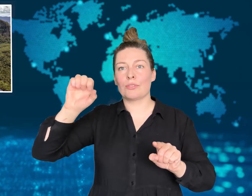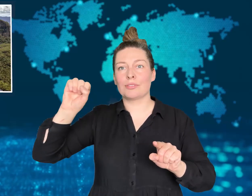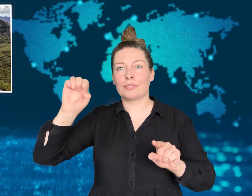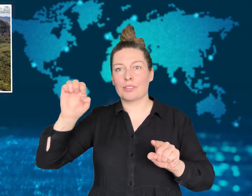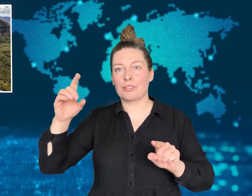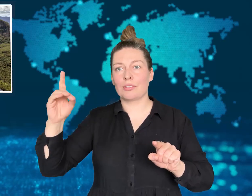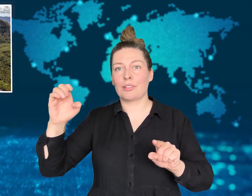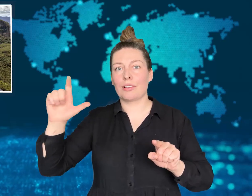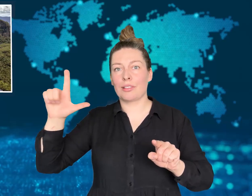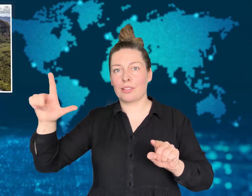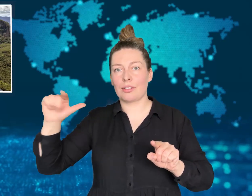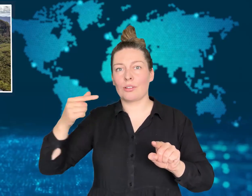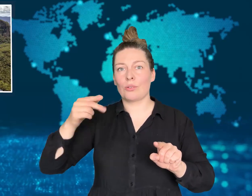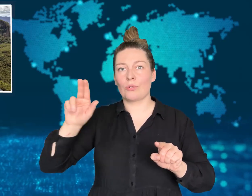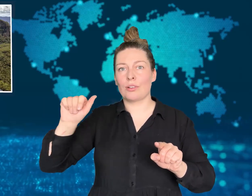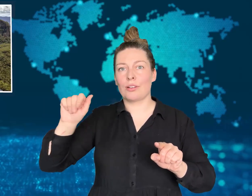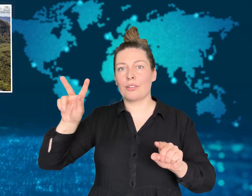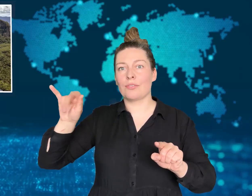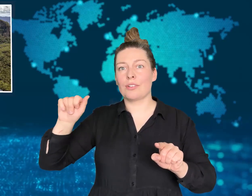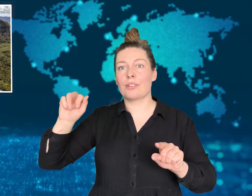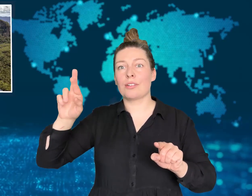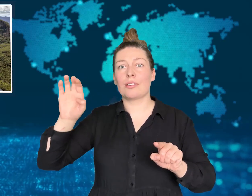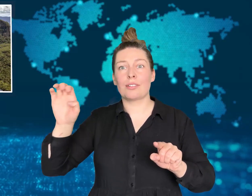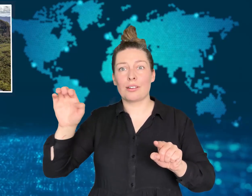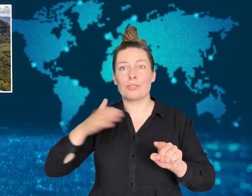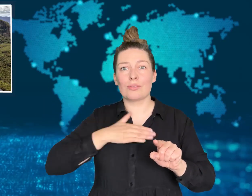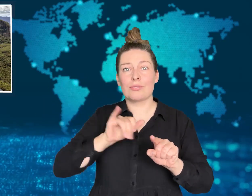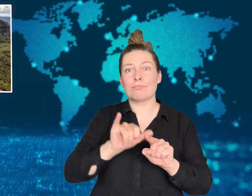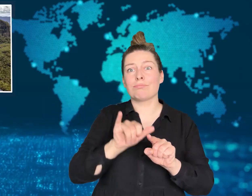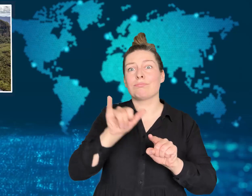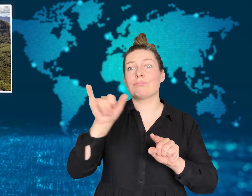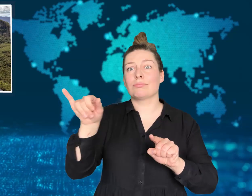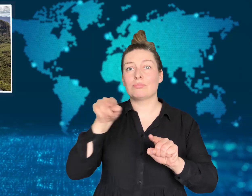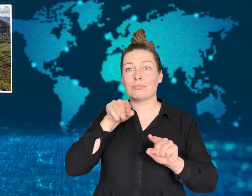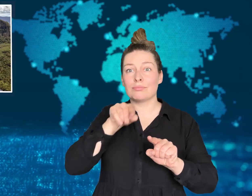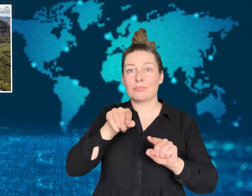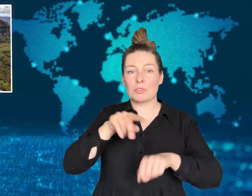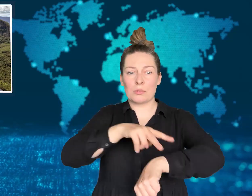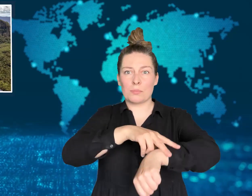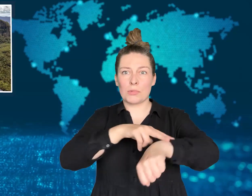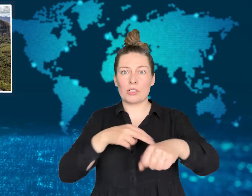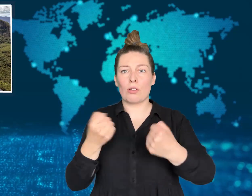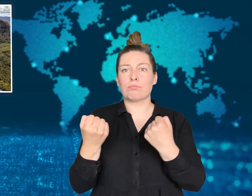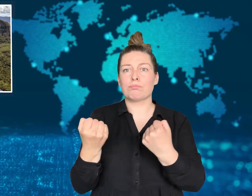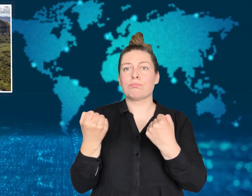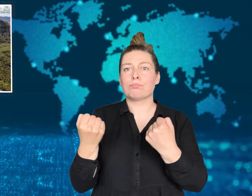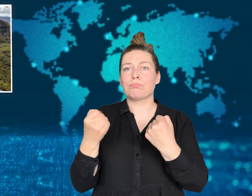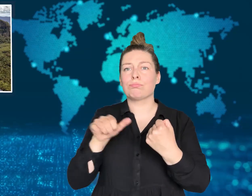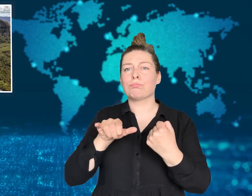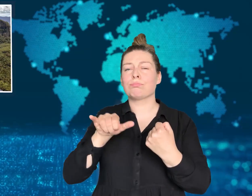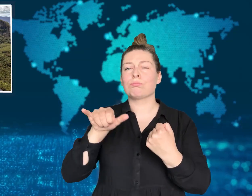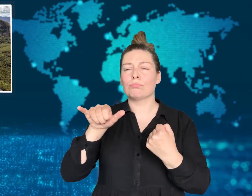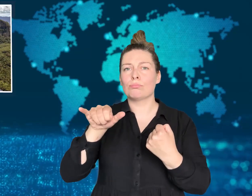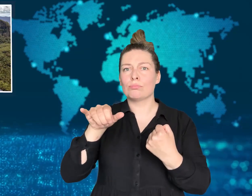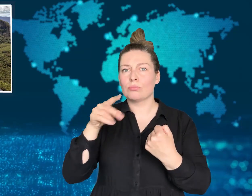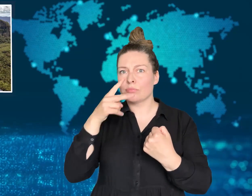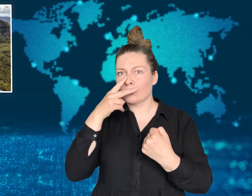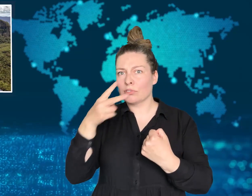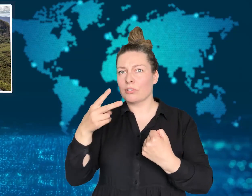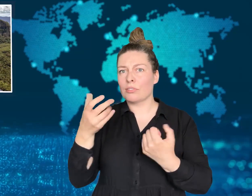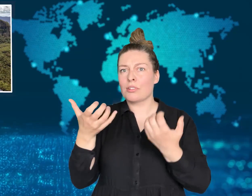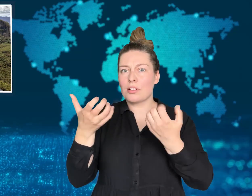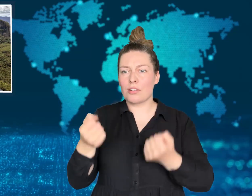and issued a "mayday alert" early in the morning on May 1st.